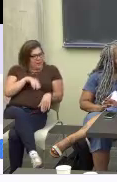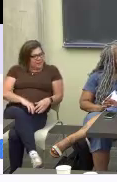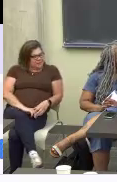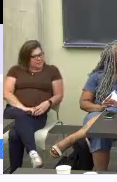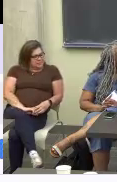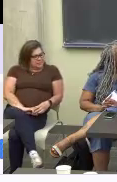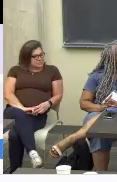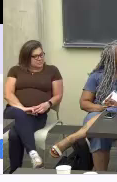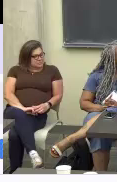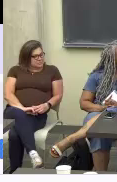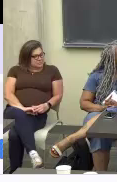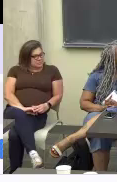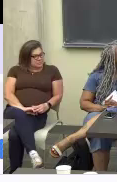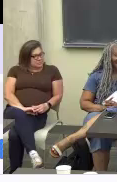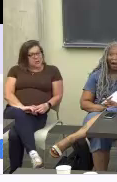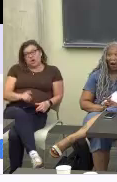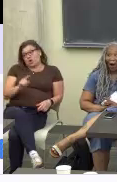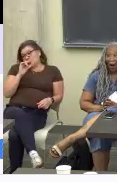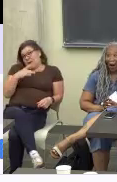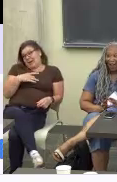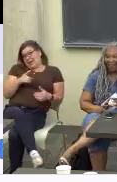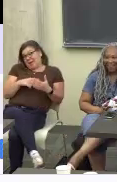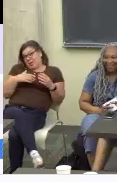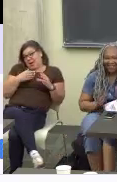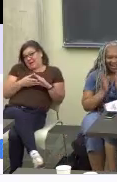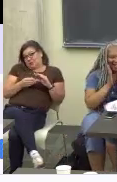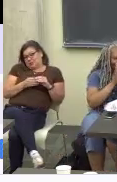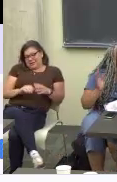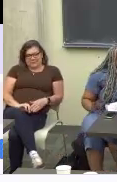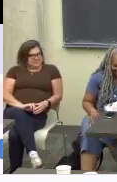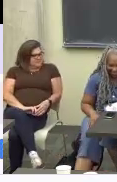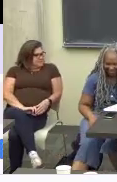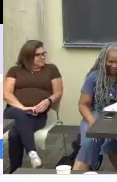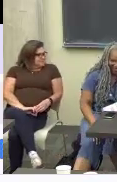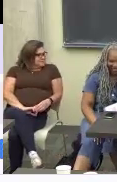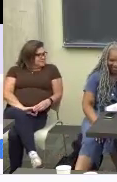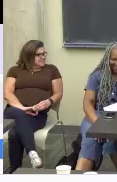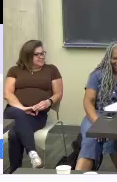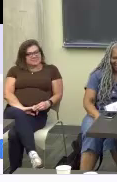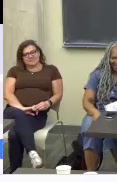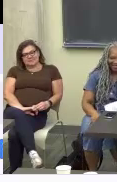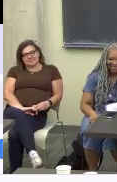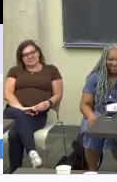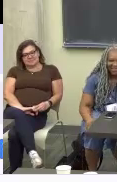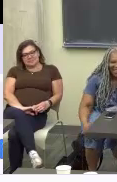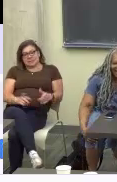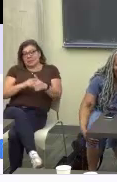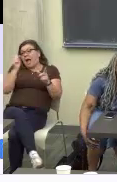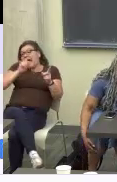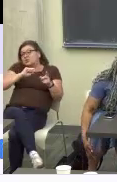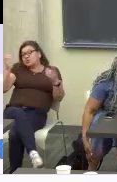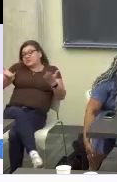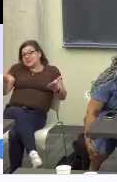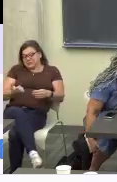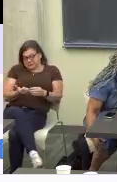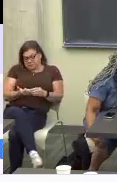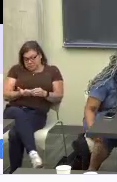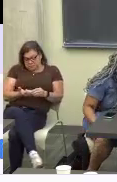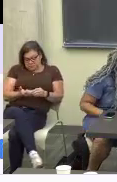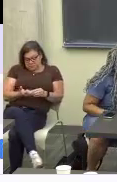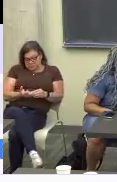I don't think that's because you're not going to like what I have to say.